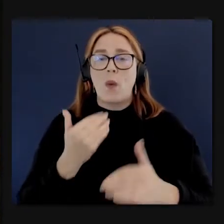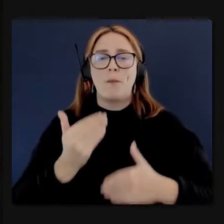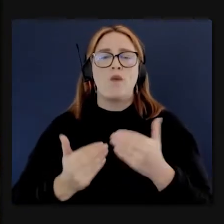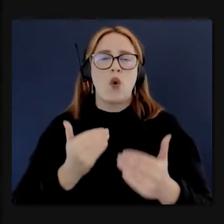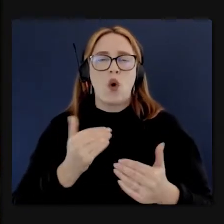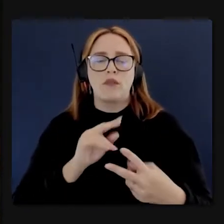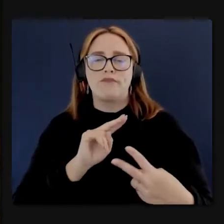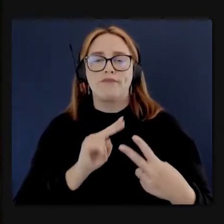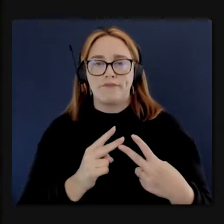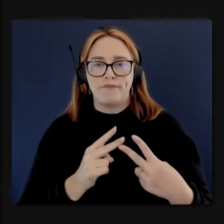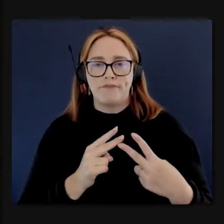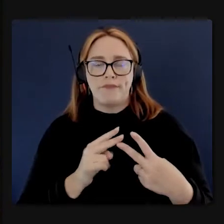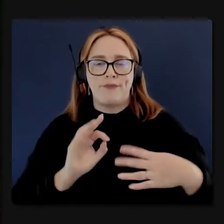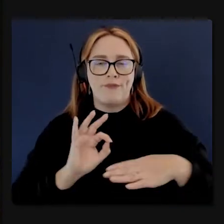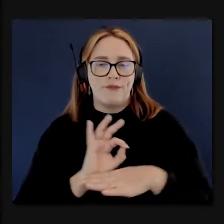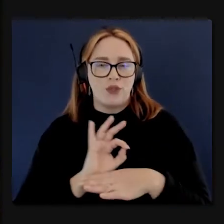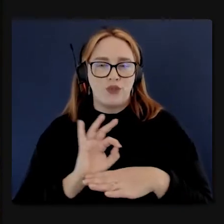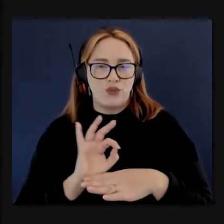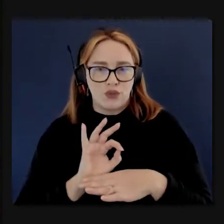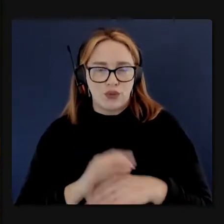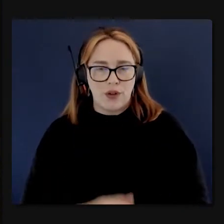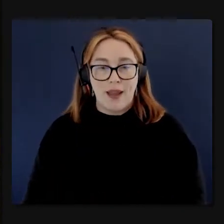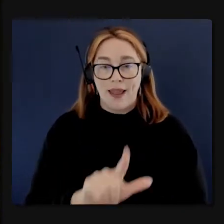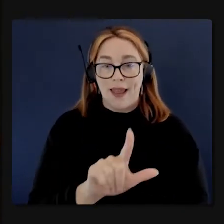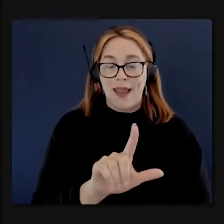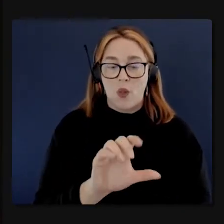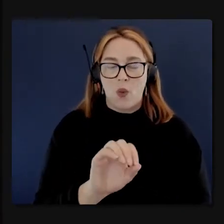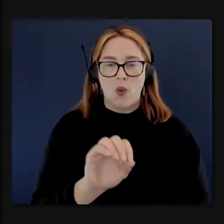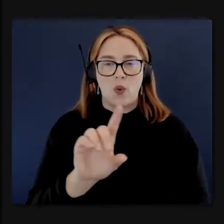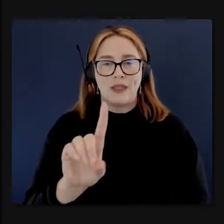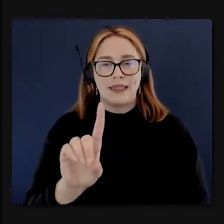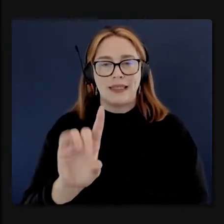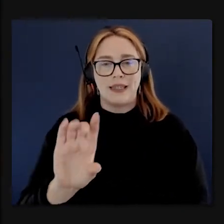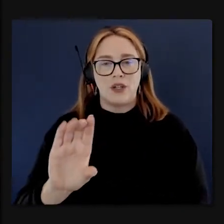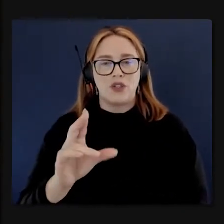Let's move on to the next feature. LOD chains.